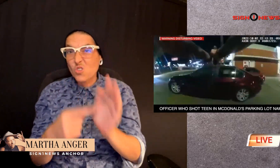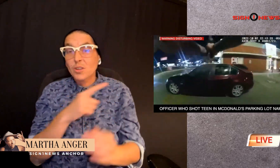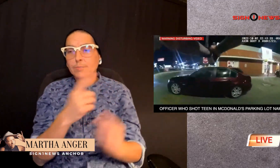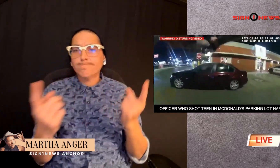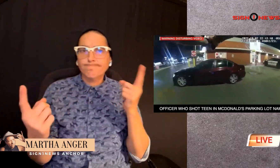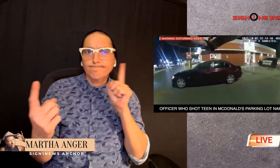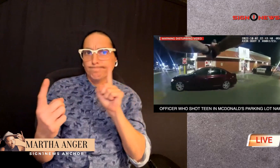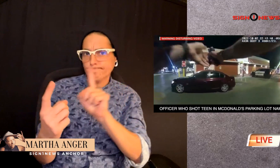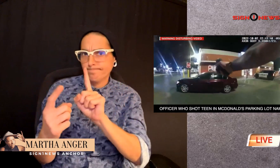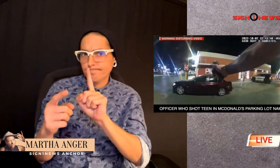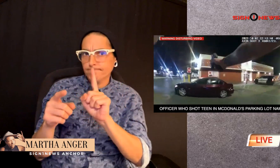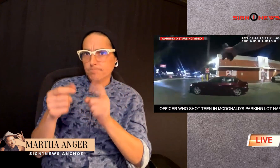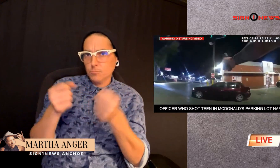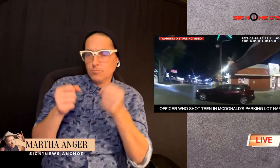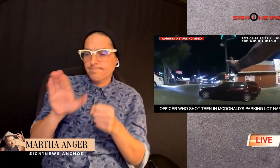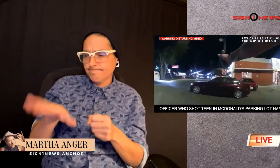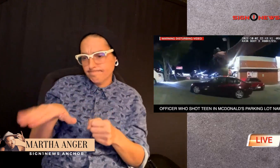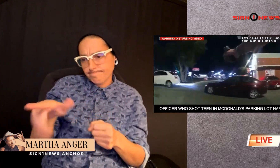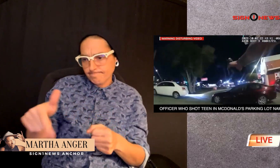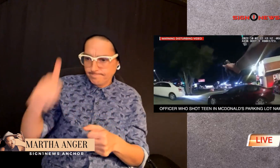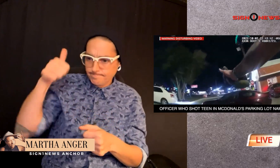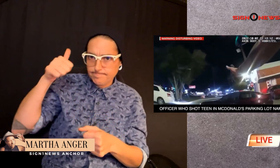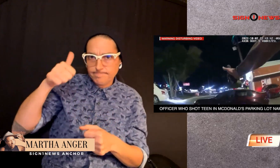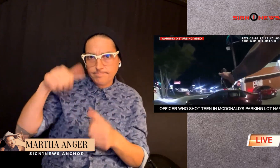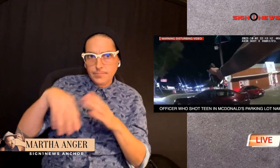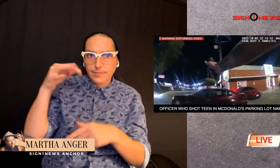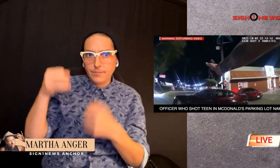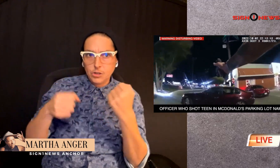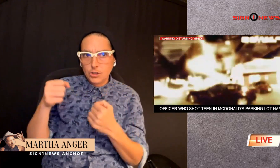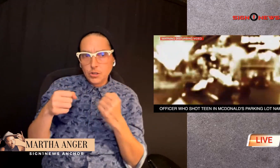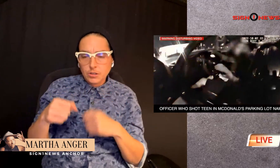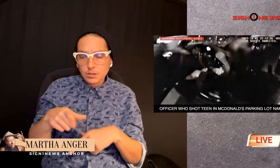The video shows him approach the car and order the driver out.